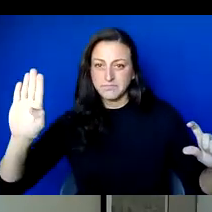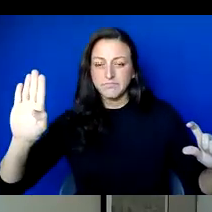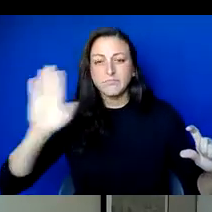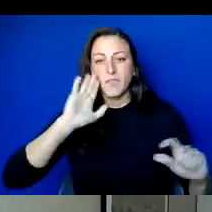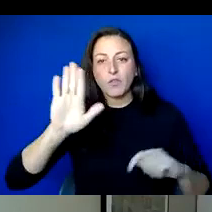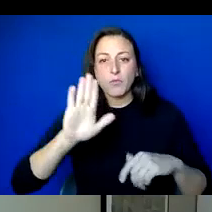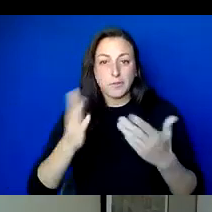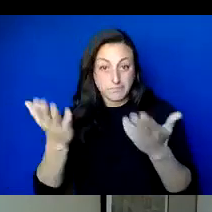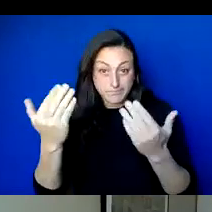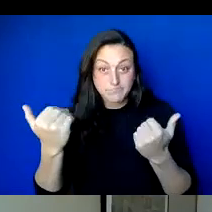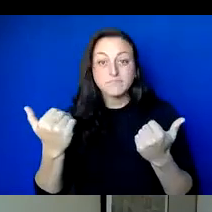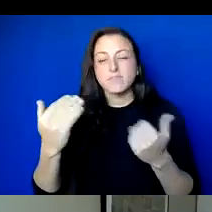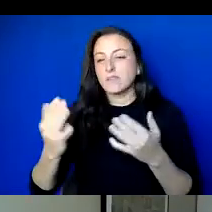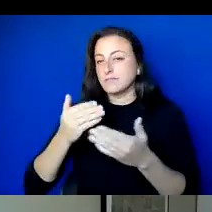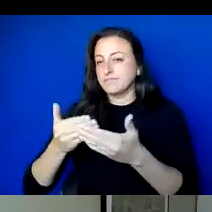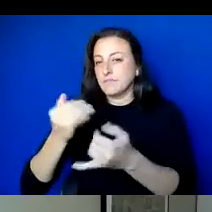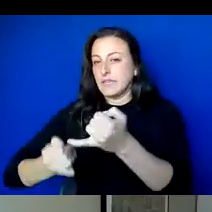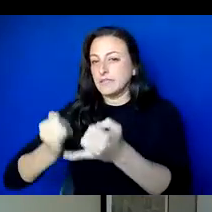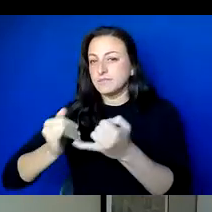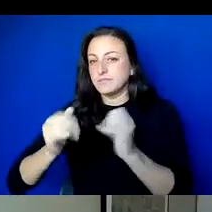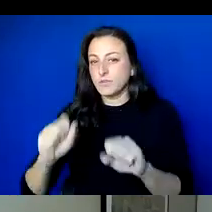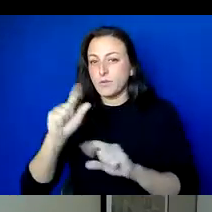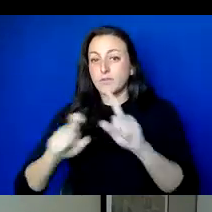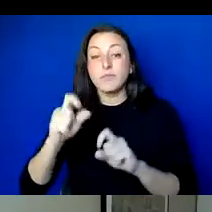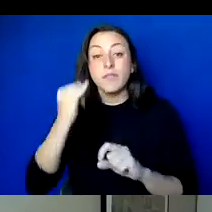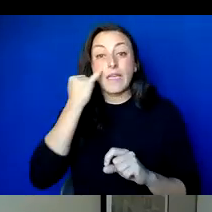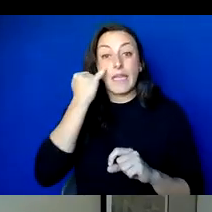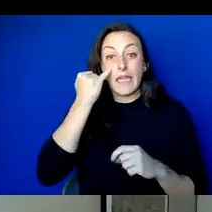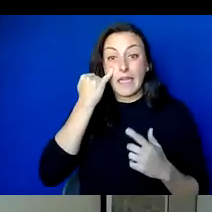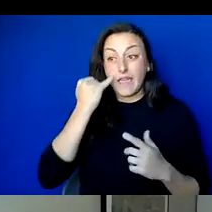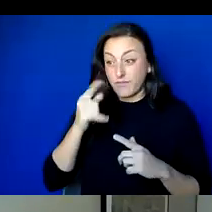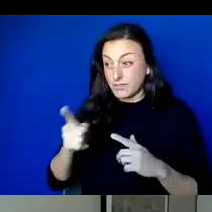your question towards the end. If you do have a question that we don't get to or any follow-ups